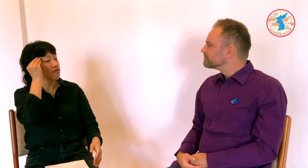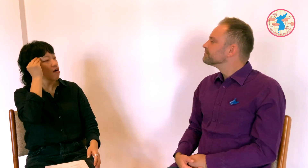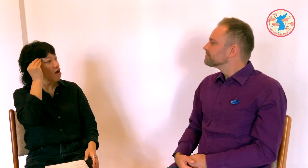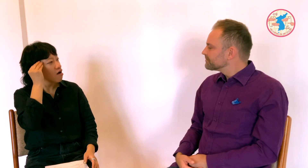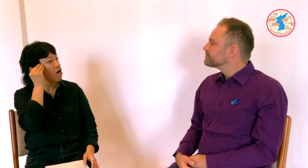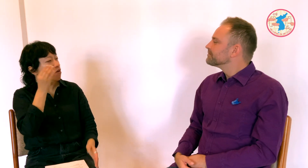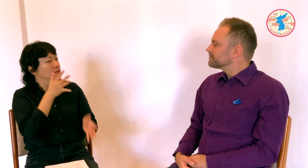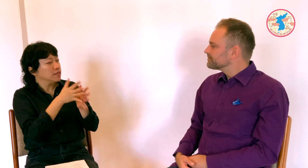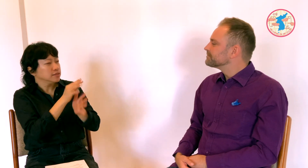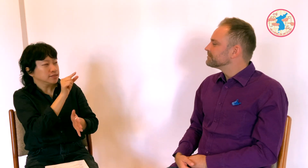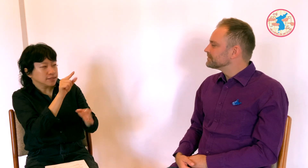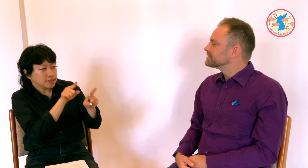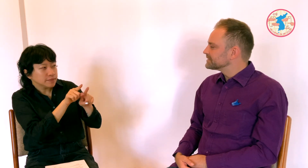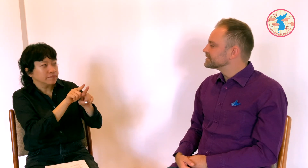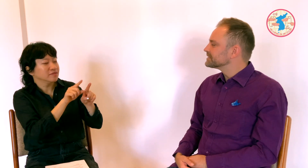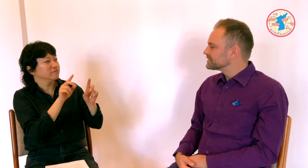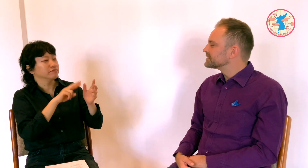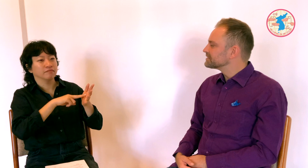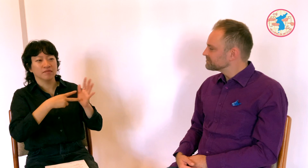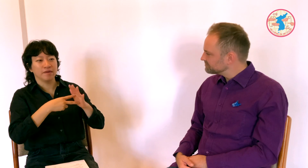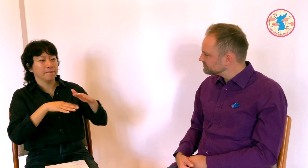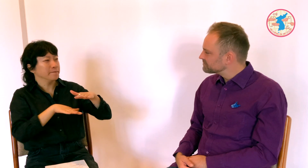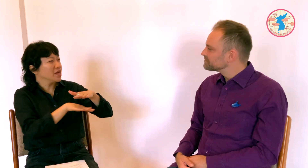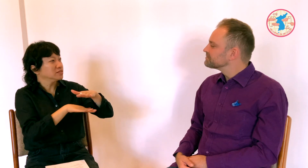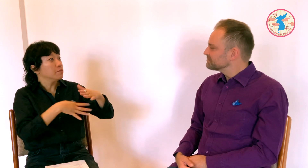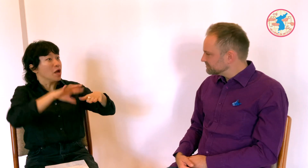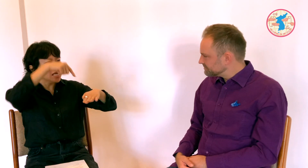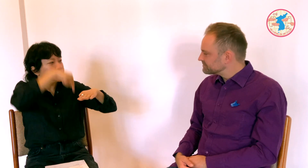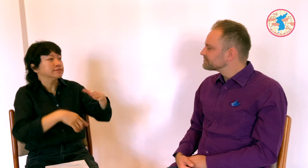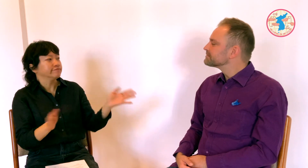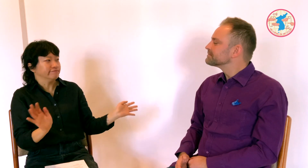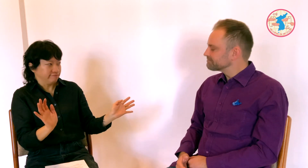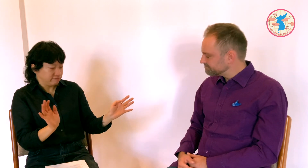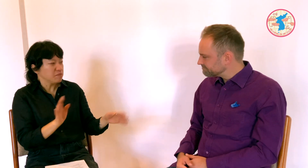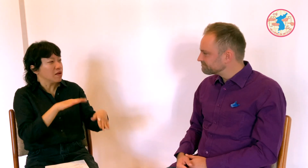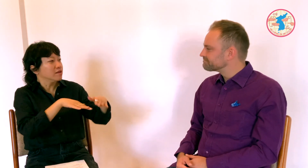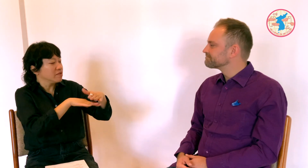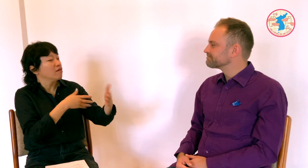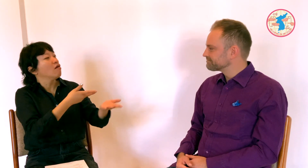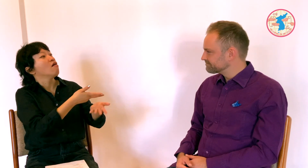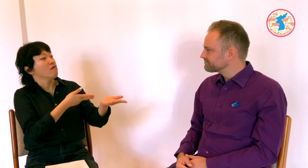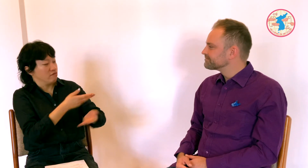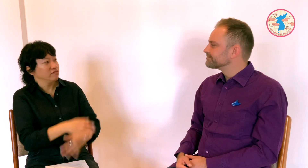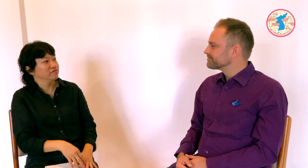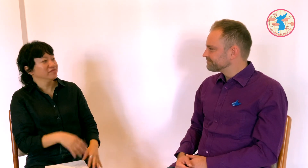As time passed, I started to notice that many basic signs that are sometimes similar between NKSL/SKSL We finally figured out our communication mojo.